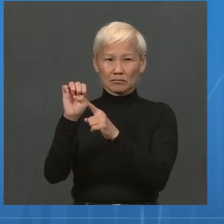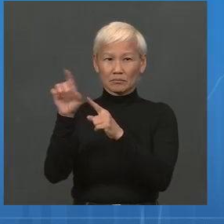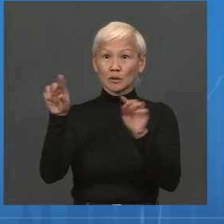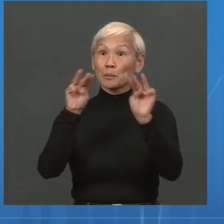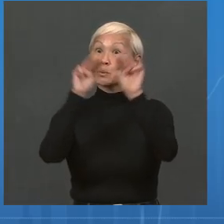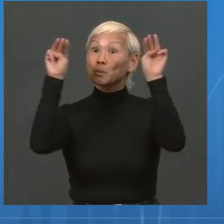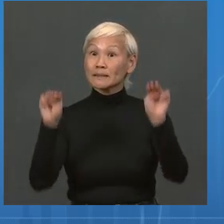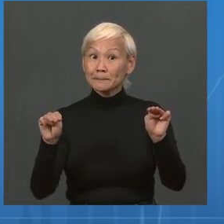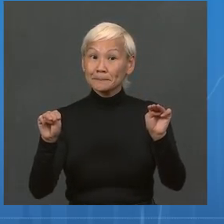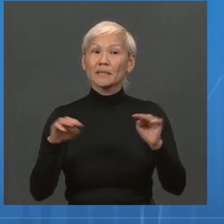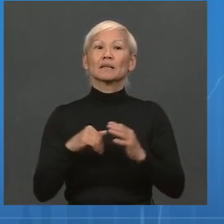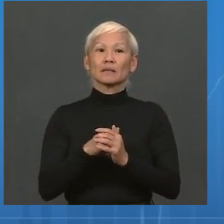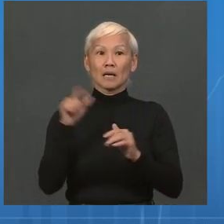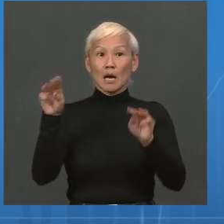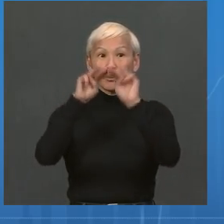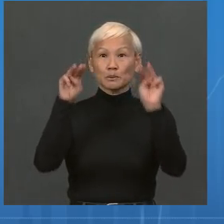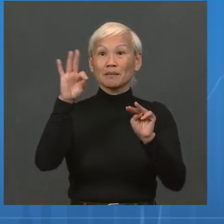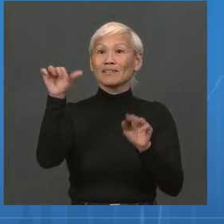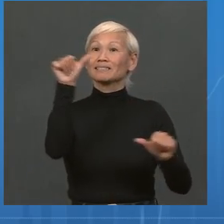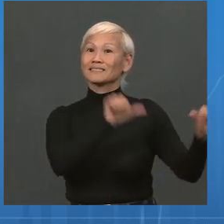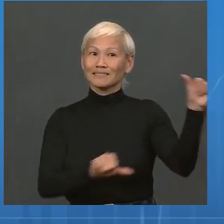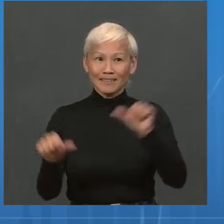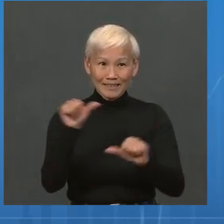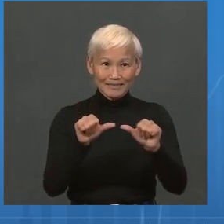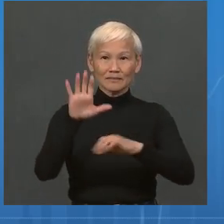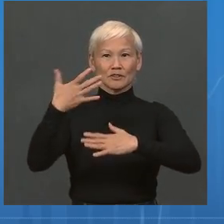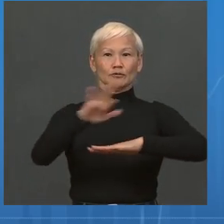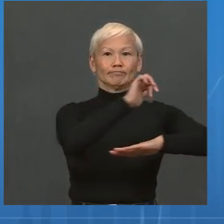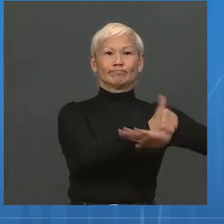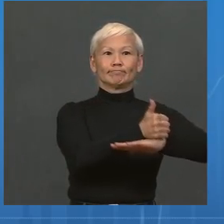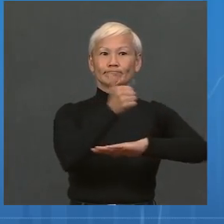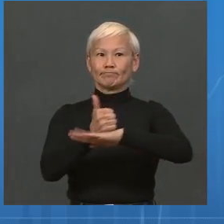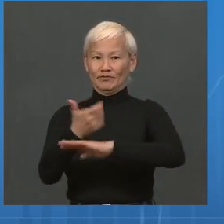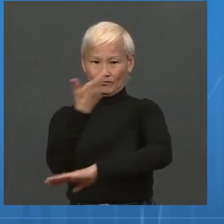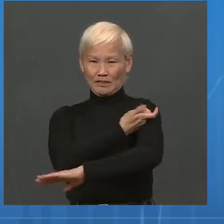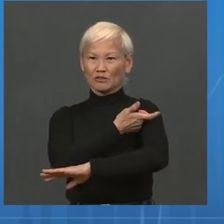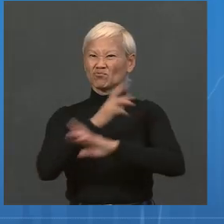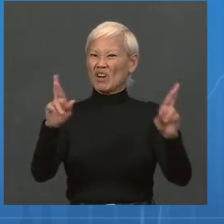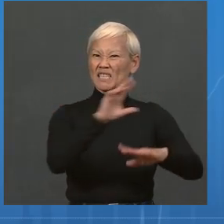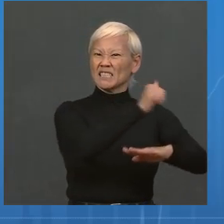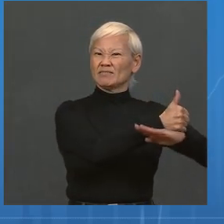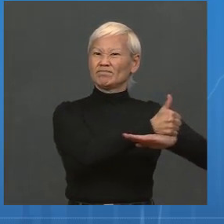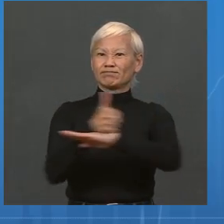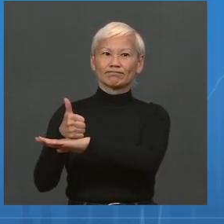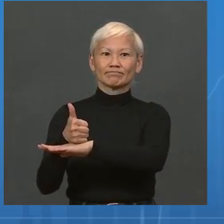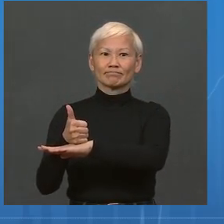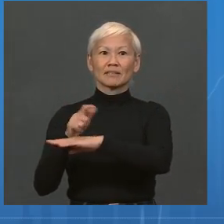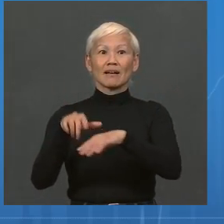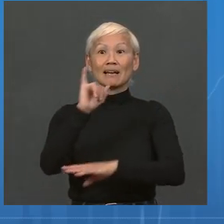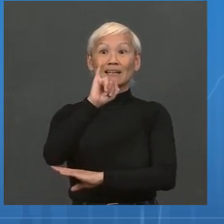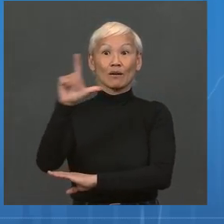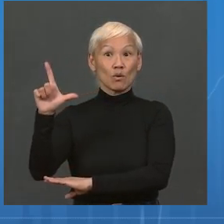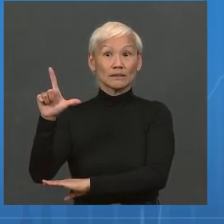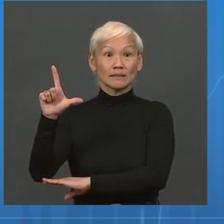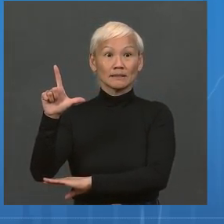Illinois has equipped mobile units to meet kids and parents in their communities, with over 100 clinics already scheduled